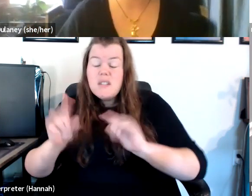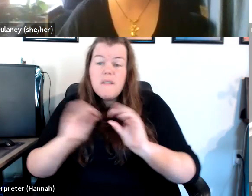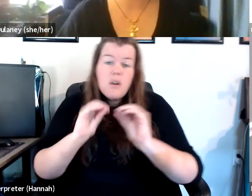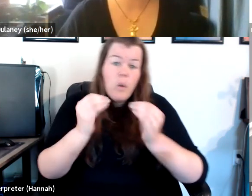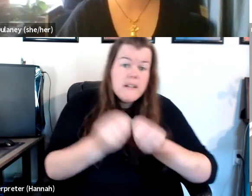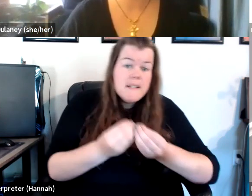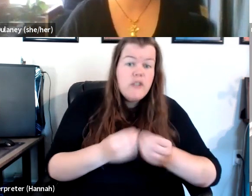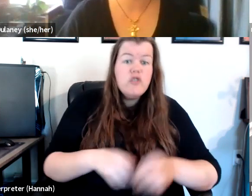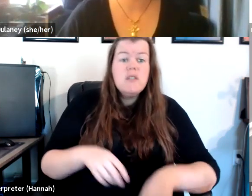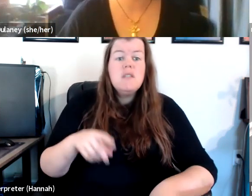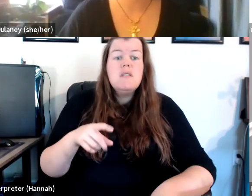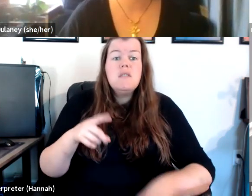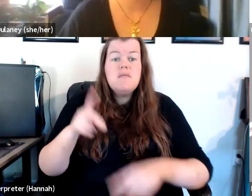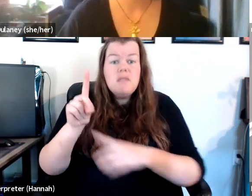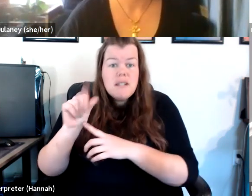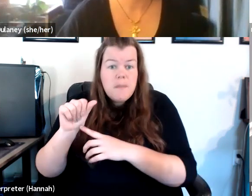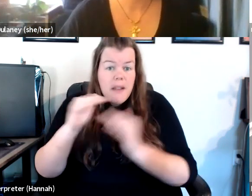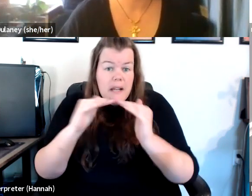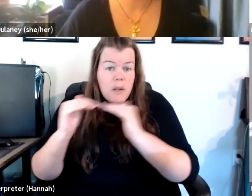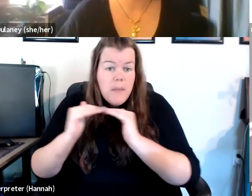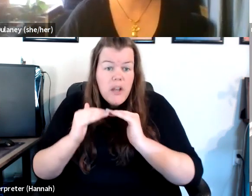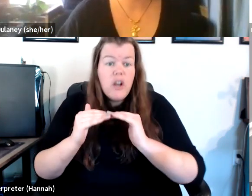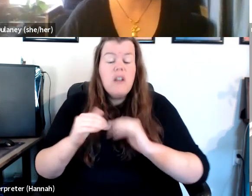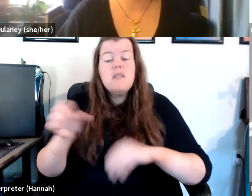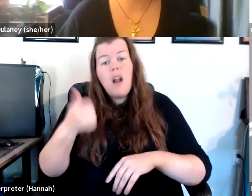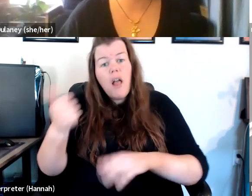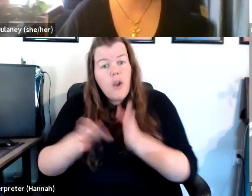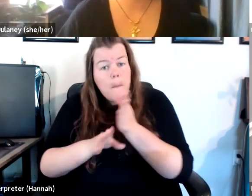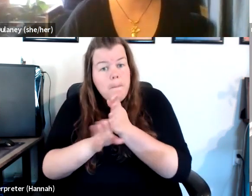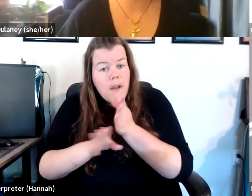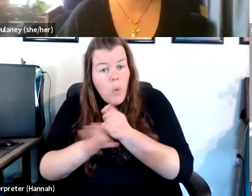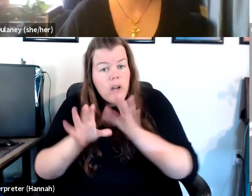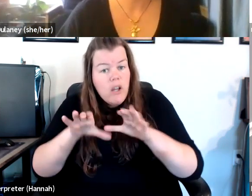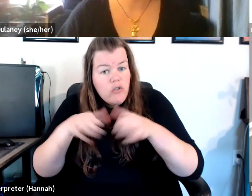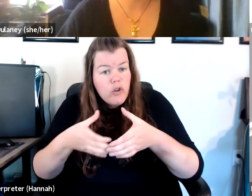as well as from cultural linguistic minorities and based on everyone's contributions and feedback,